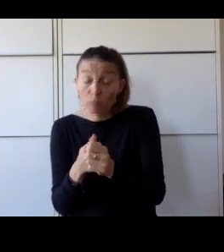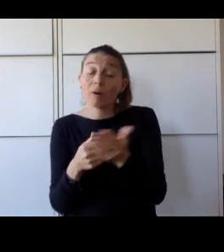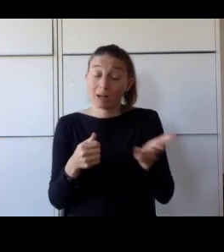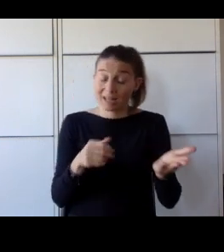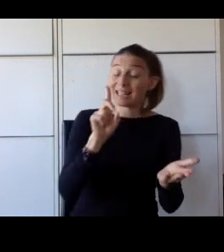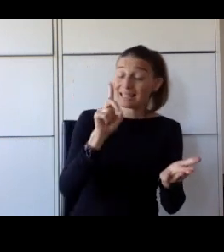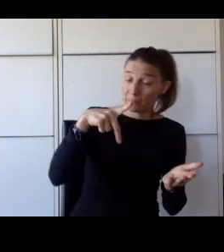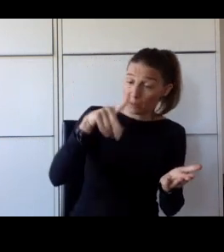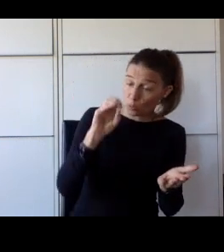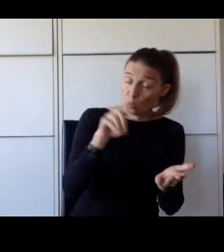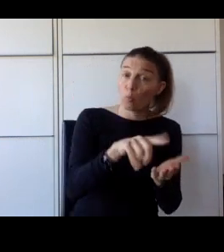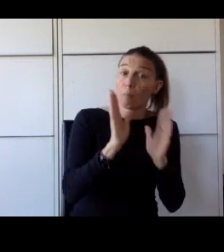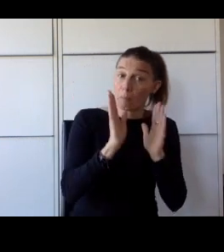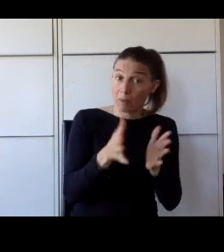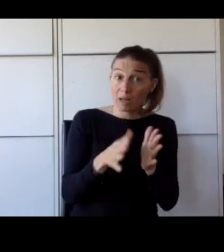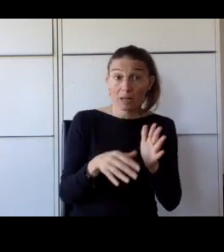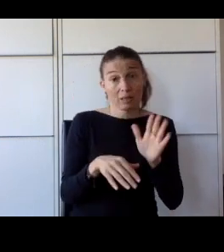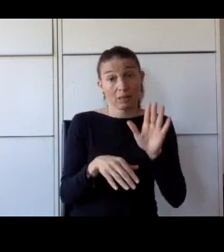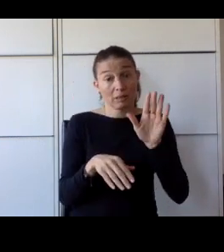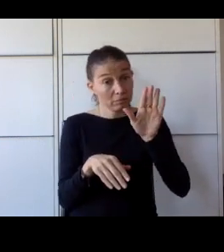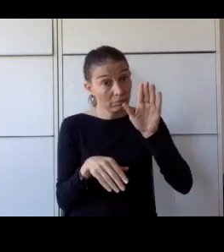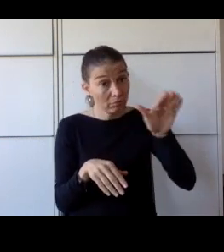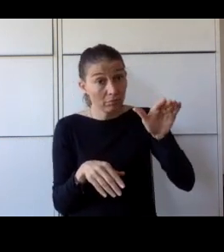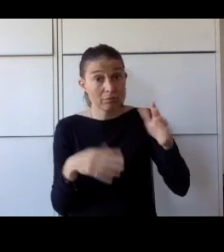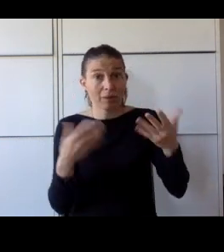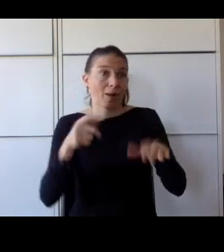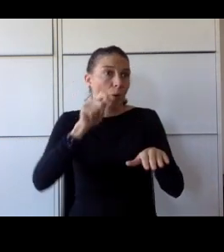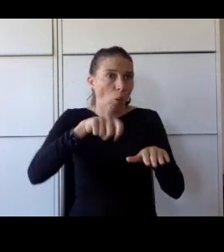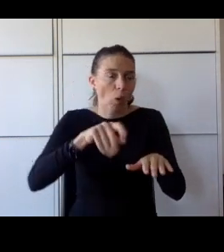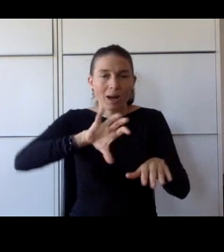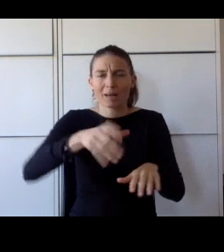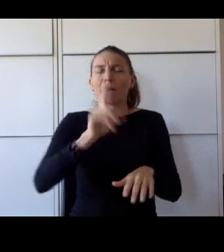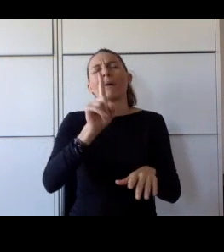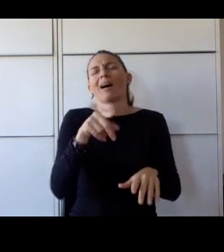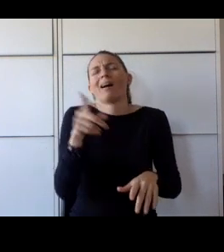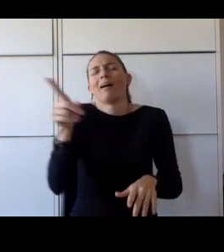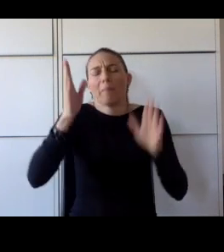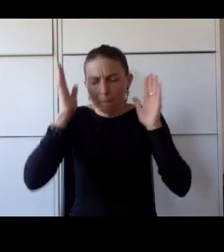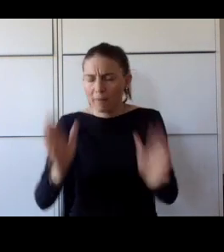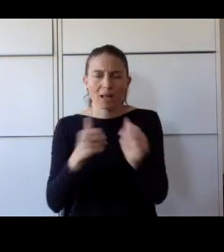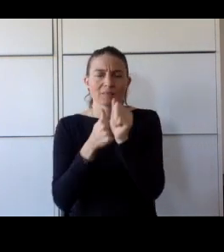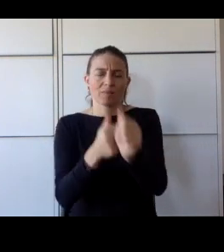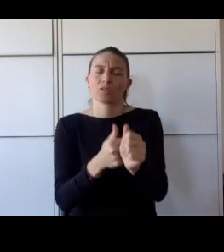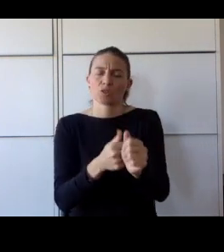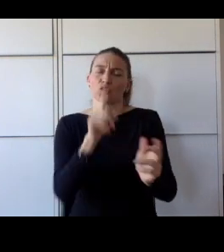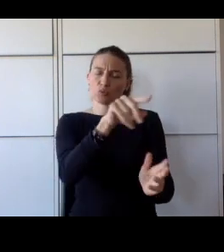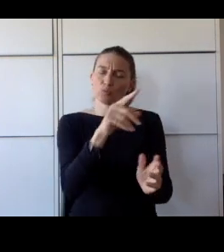remedy at court or any other means at a national level but they must, they must follow these standards.